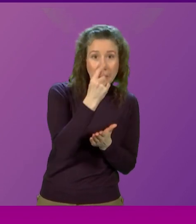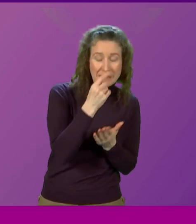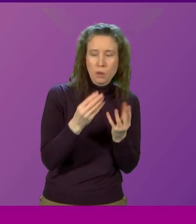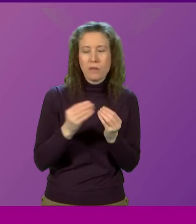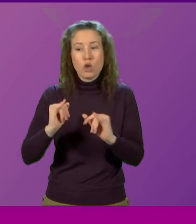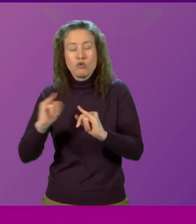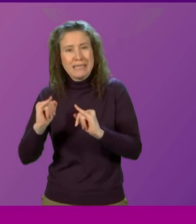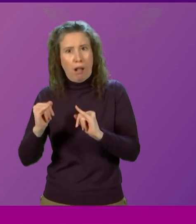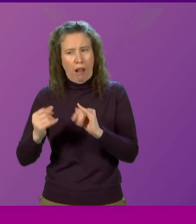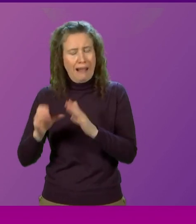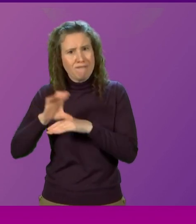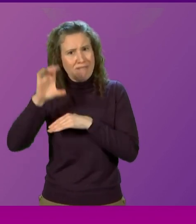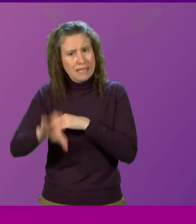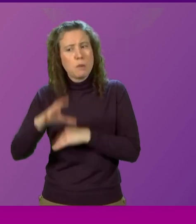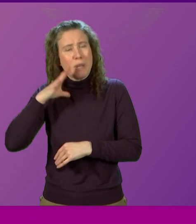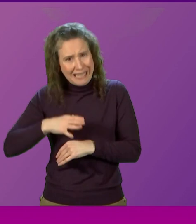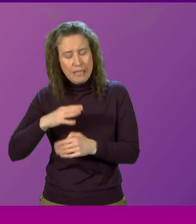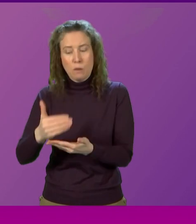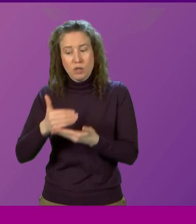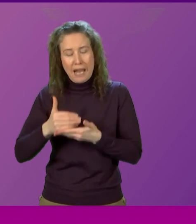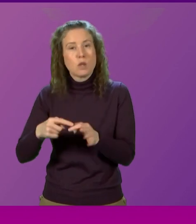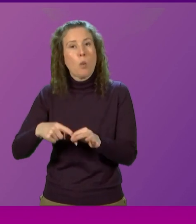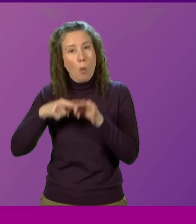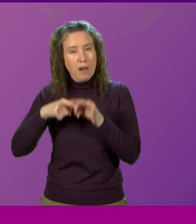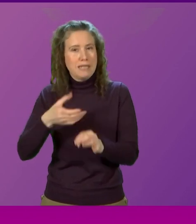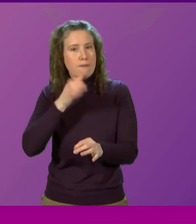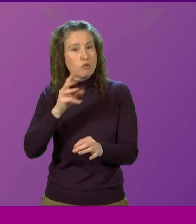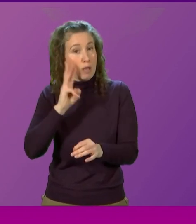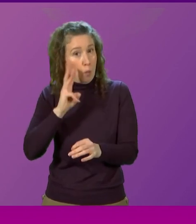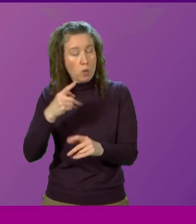investment needs to protect the quality of our drinking water and the environment.